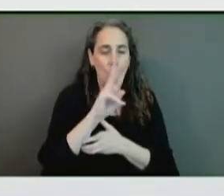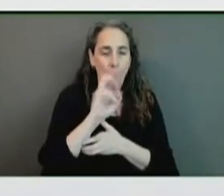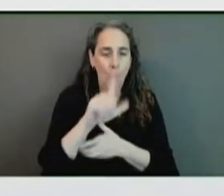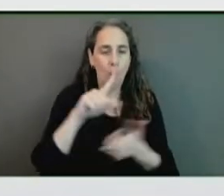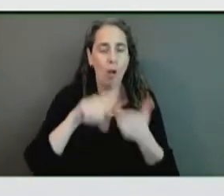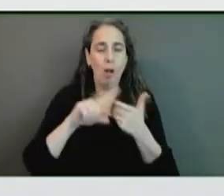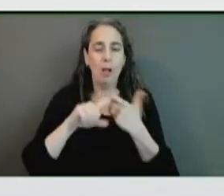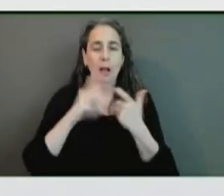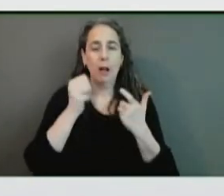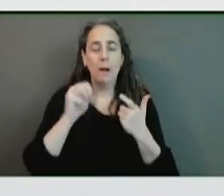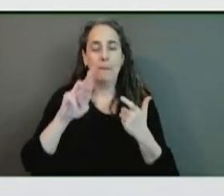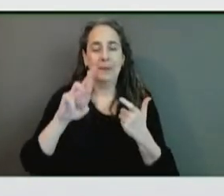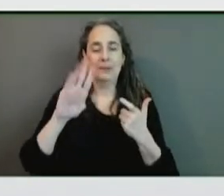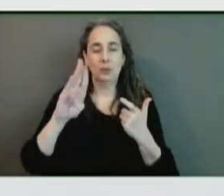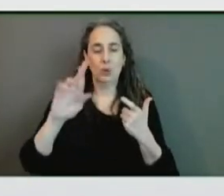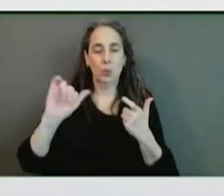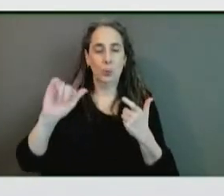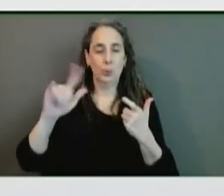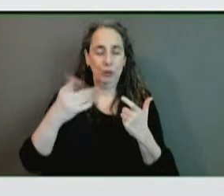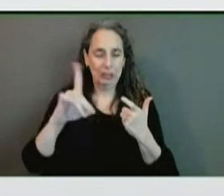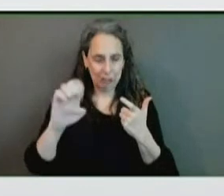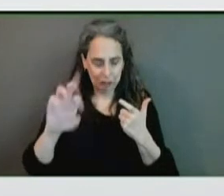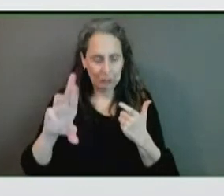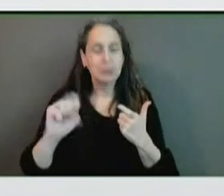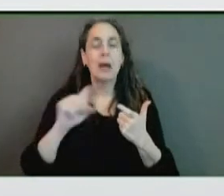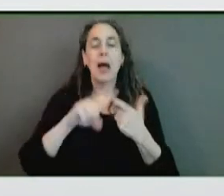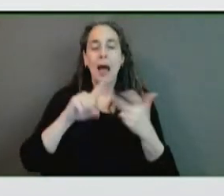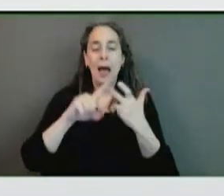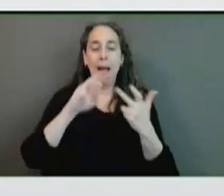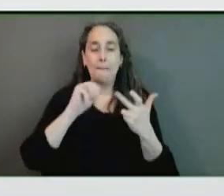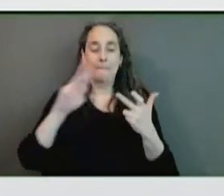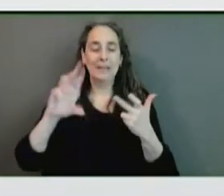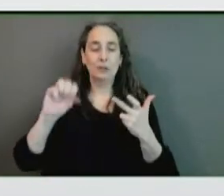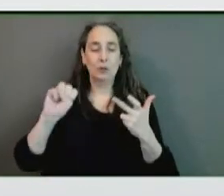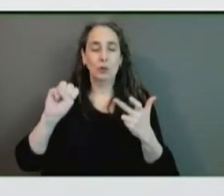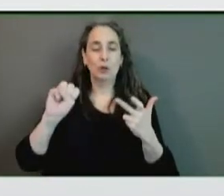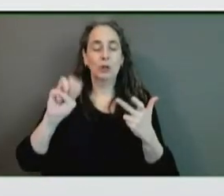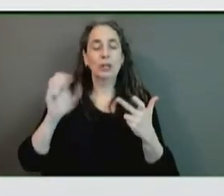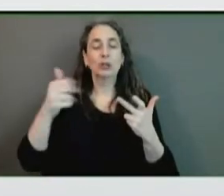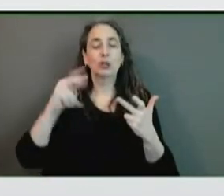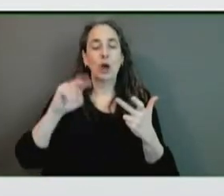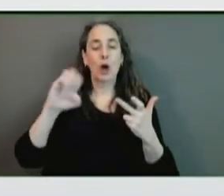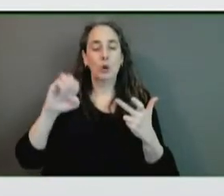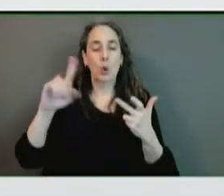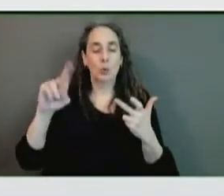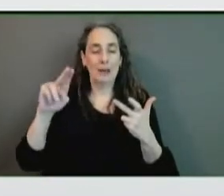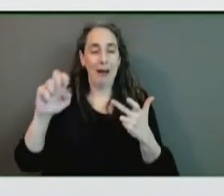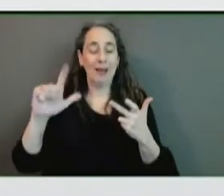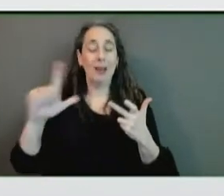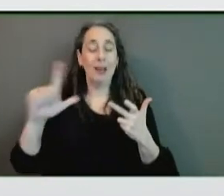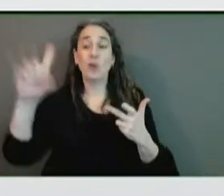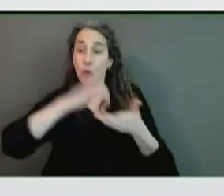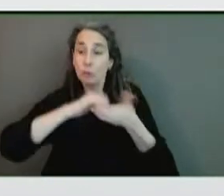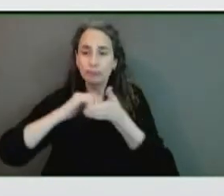Bridges and Mr Mark Hodge. Mr Shaw Know, Donald all here with us this evening, and for their